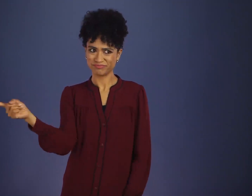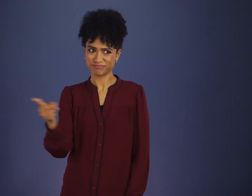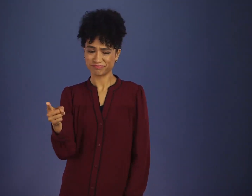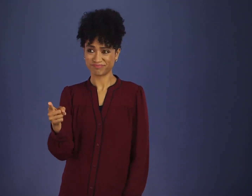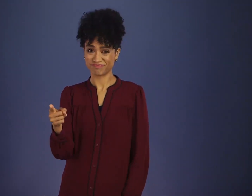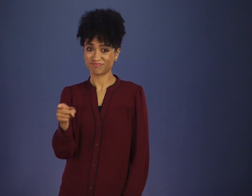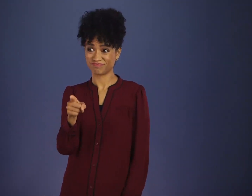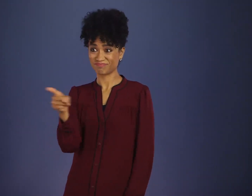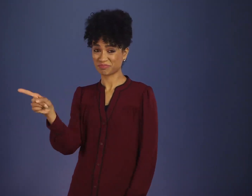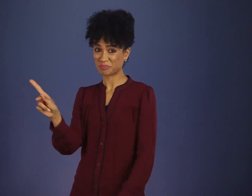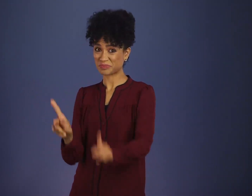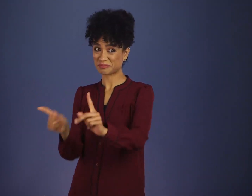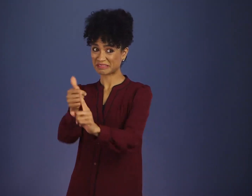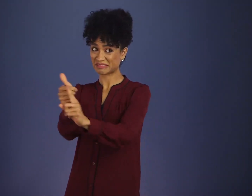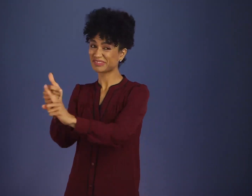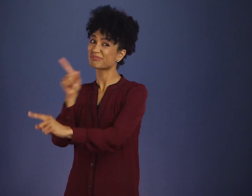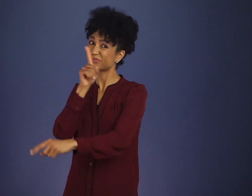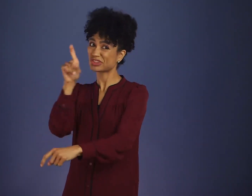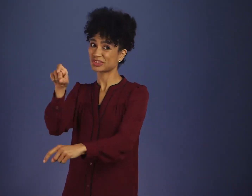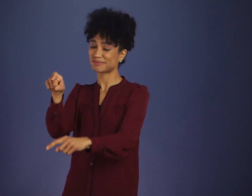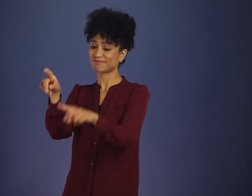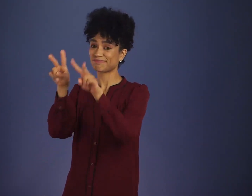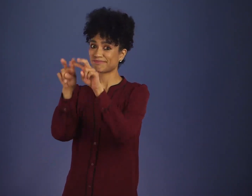people who really need a moral inventory.